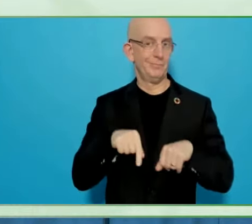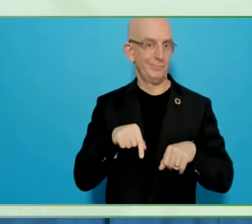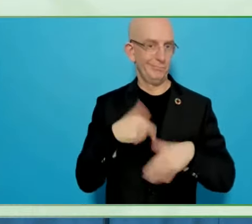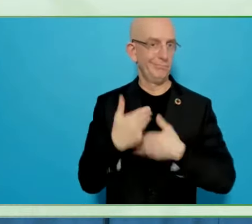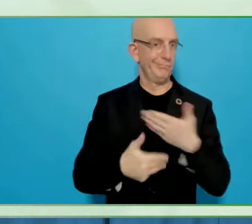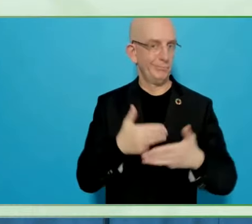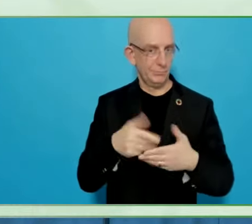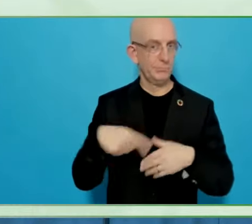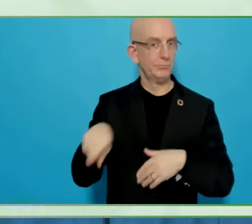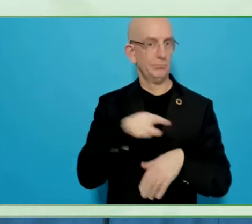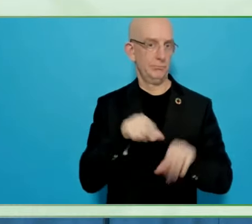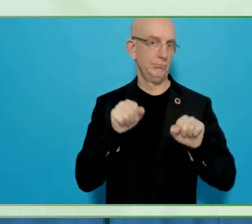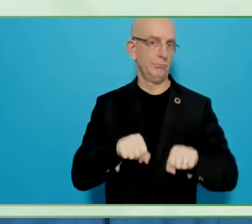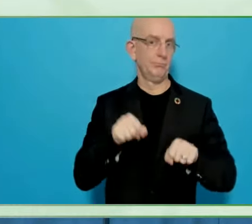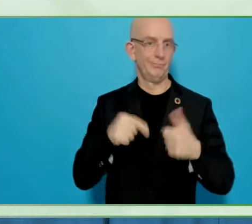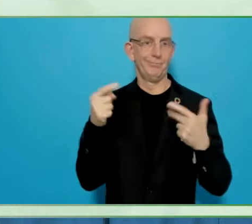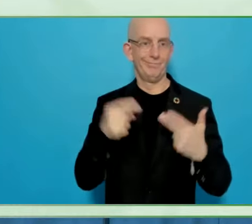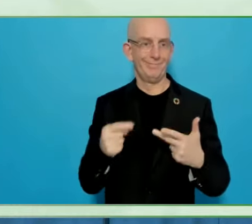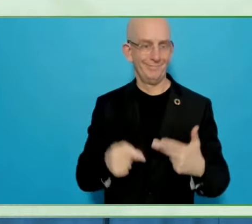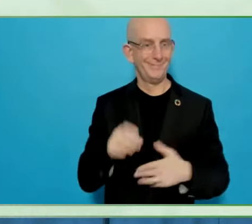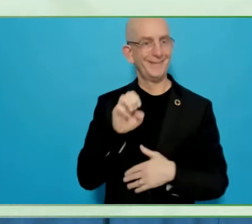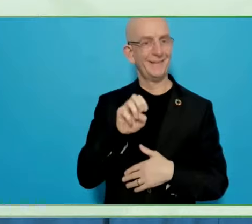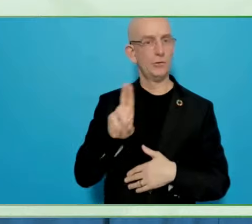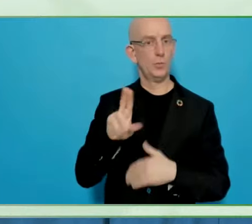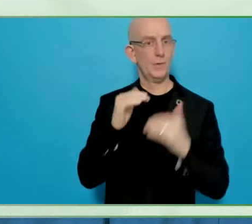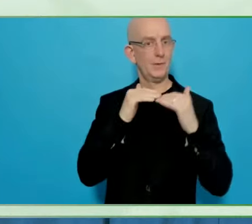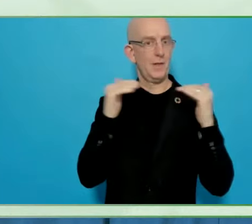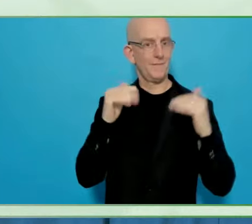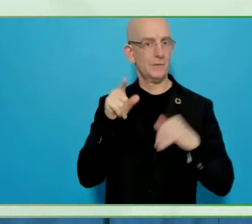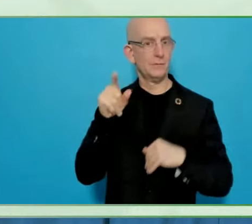also there are other possibilities but as I said the work is ongoing,